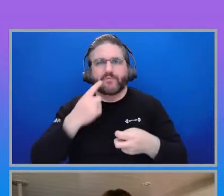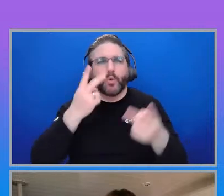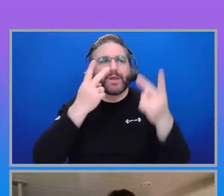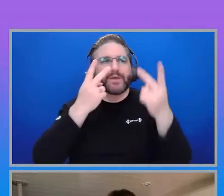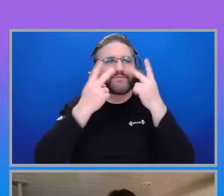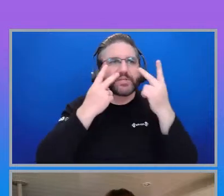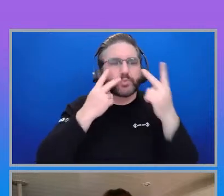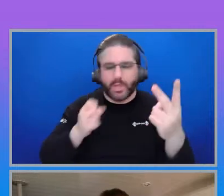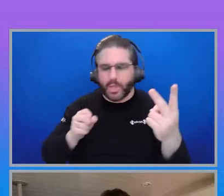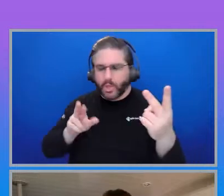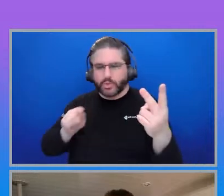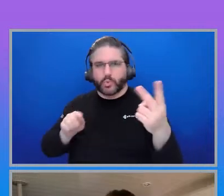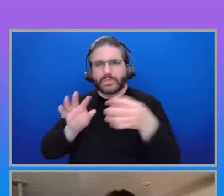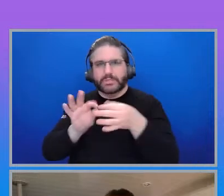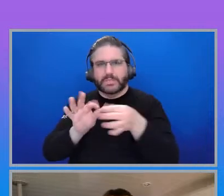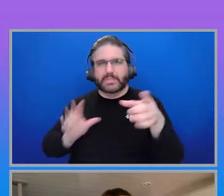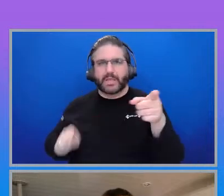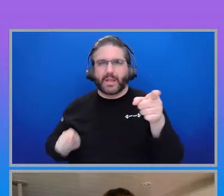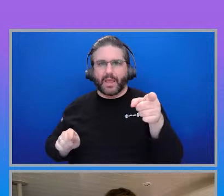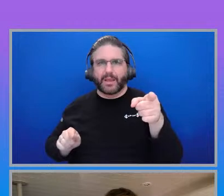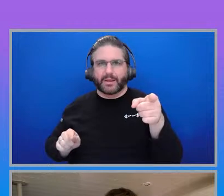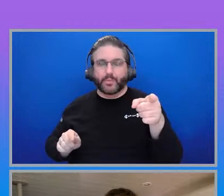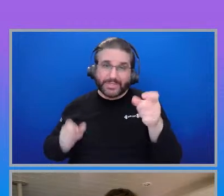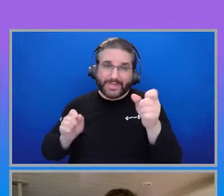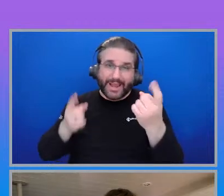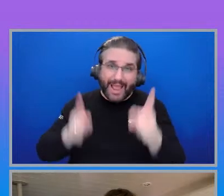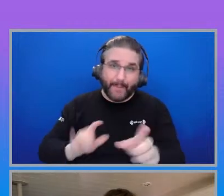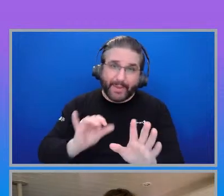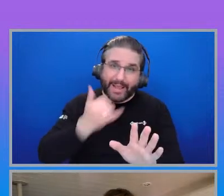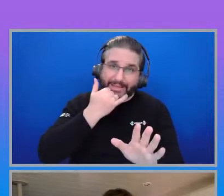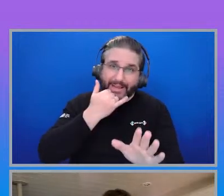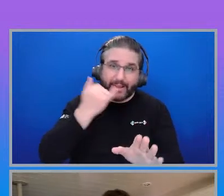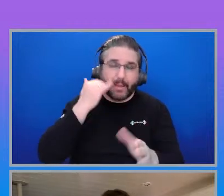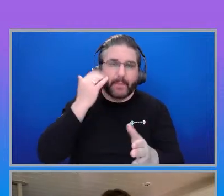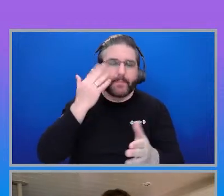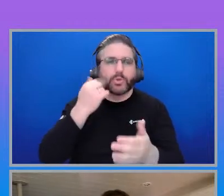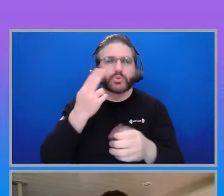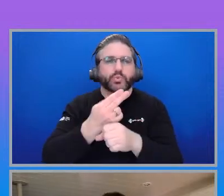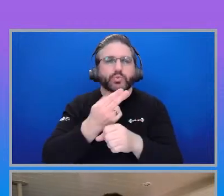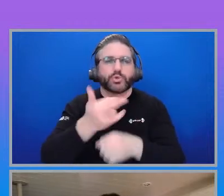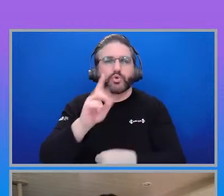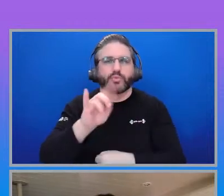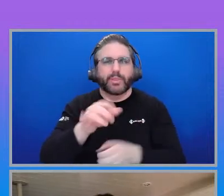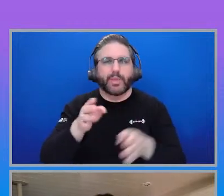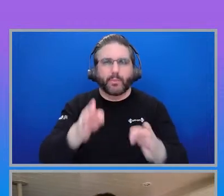disconnect that can accidentally happen or happen because of the way that you're using grid. It